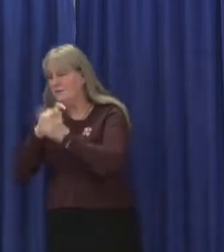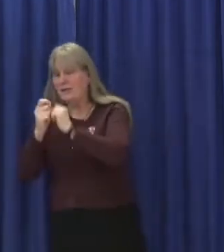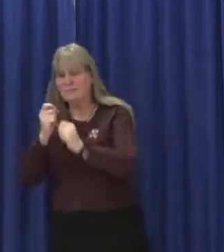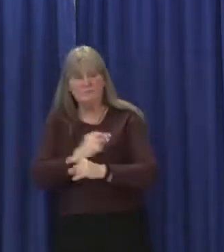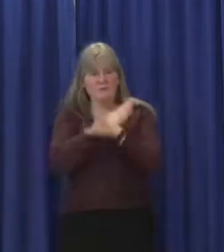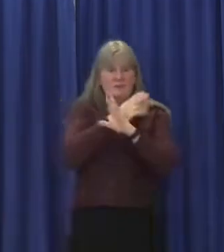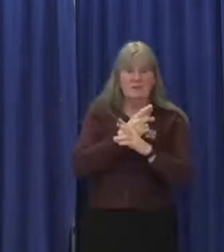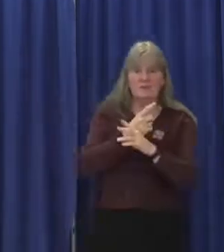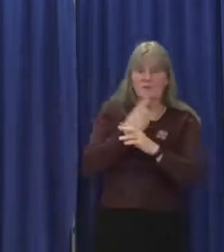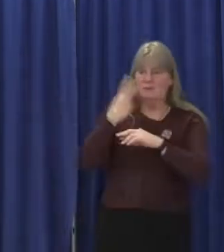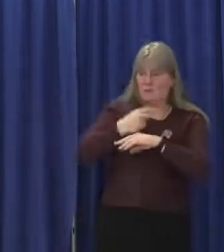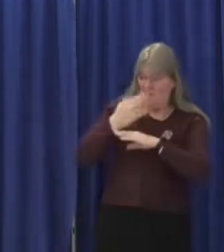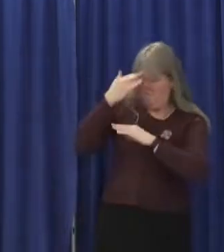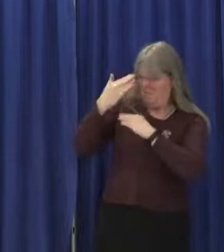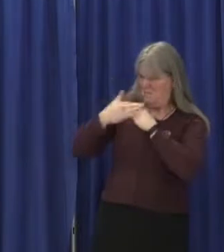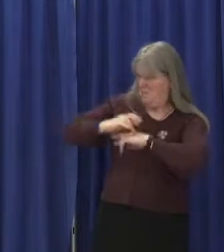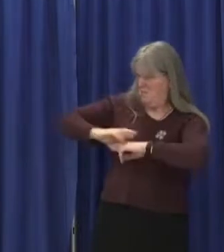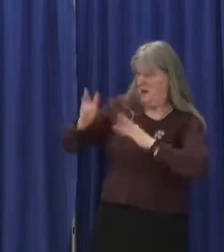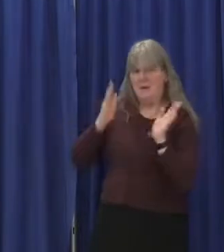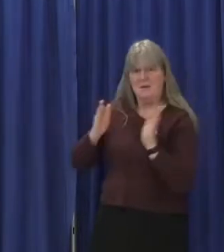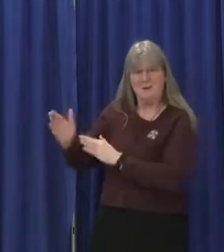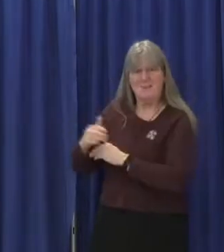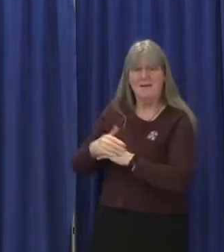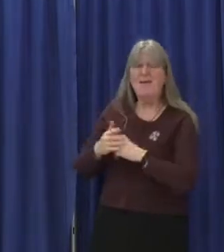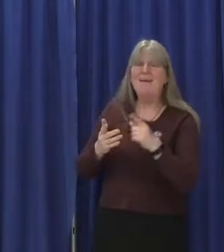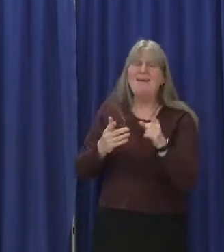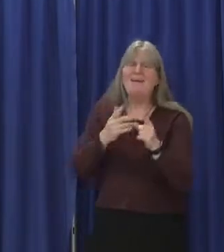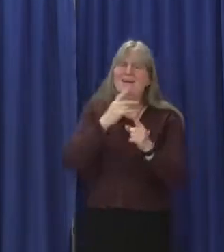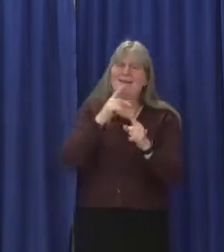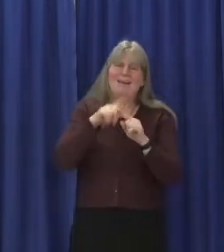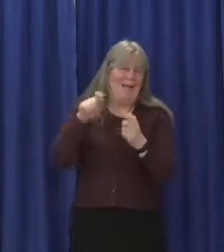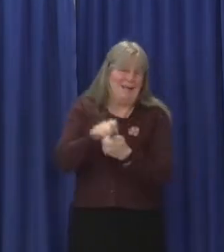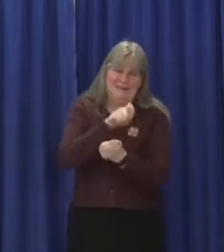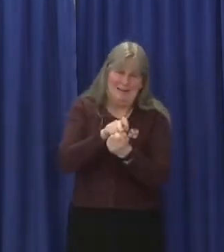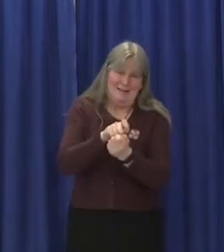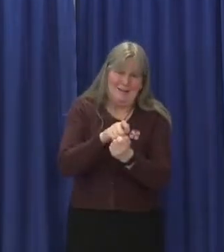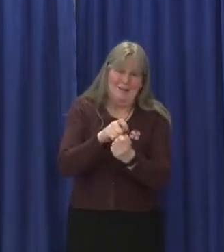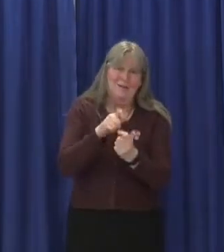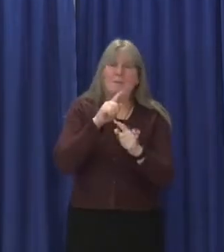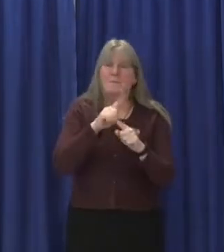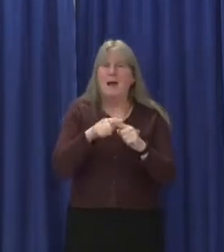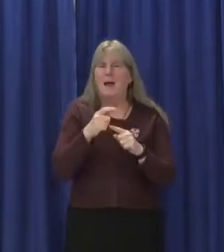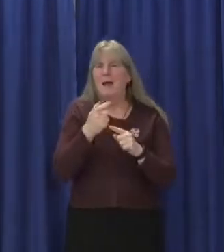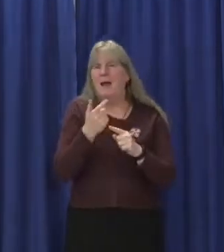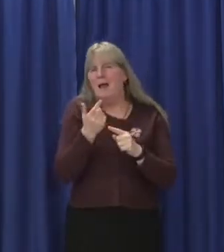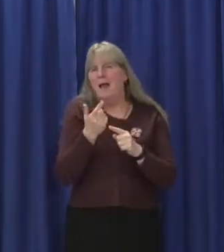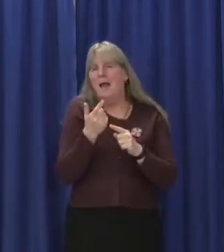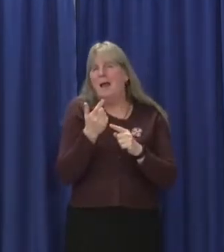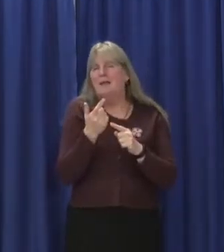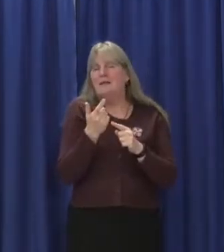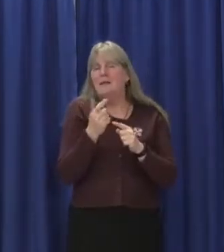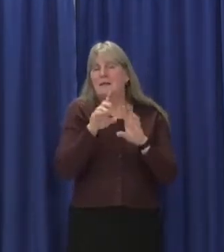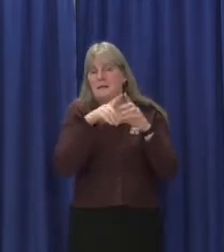but you can have a sense of-- of where things are at. And it's a real effort in terms of the Department of Ed trying to get the information